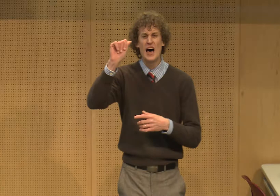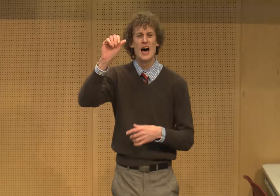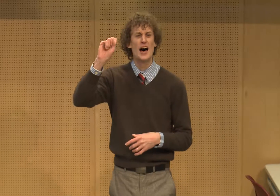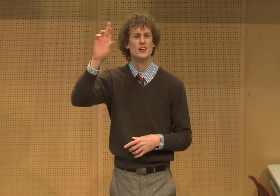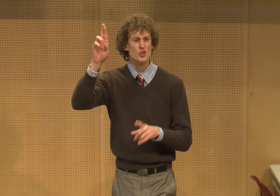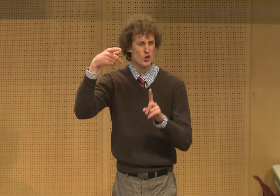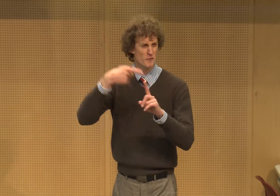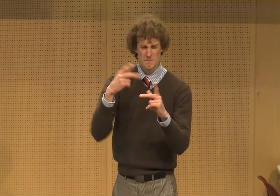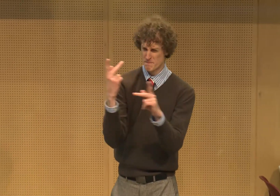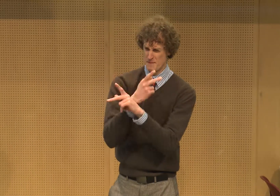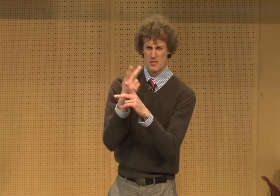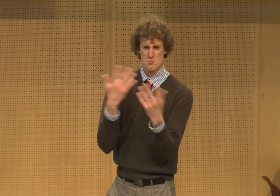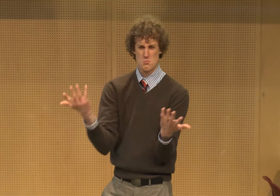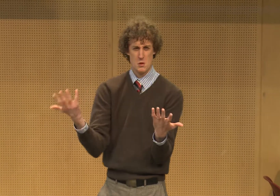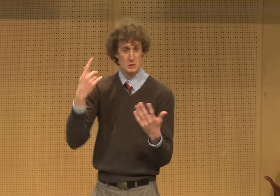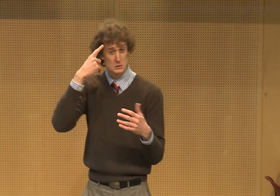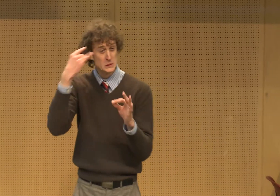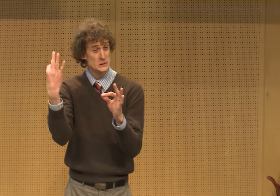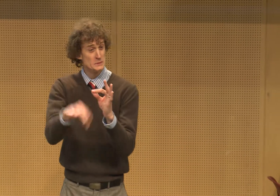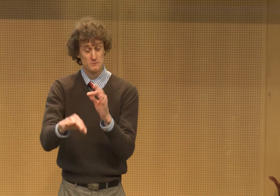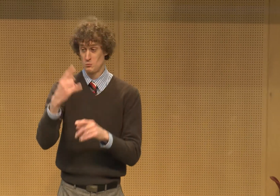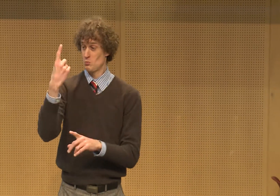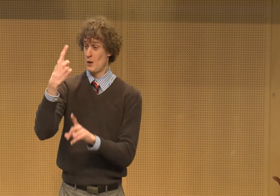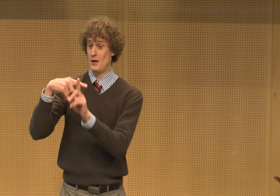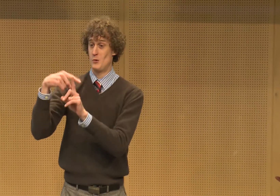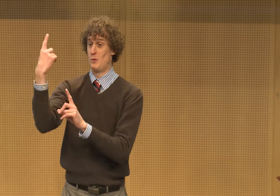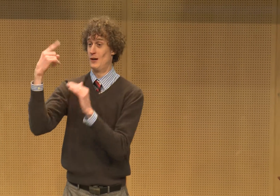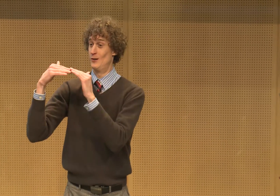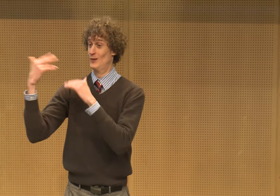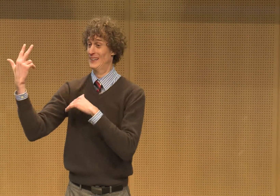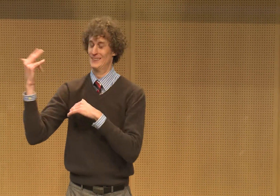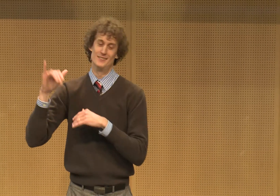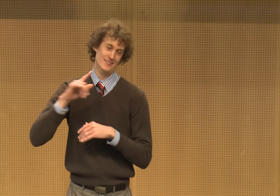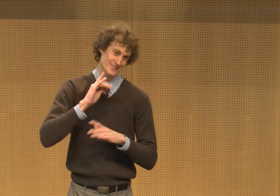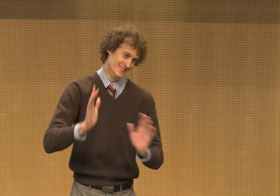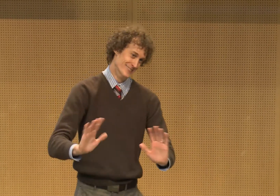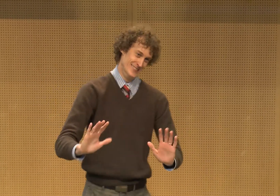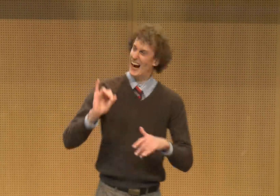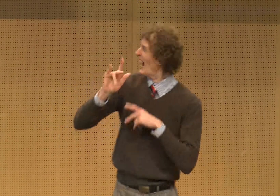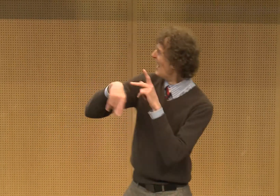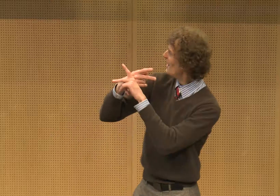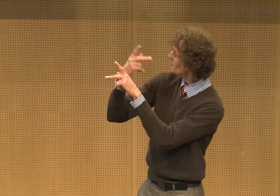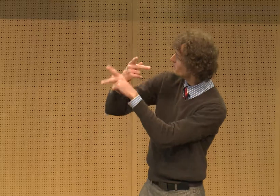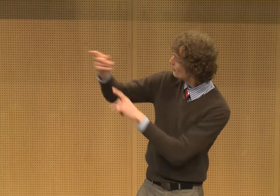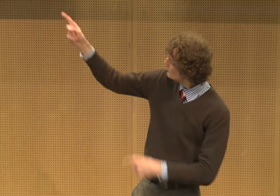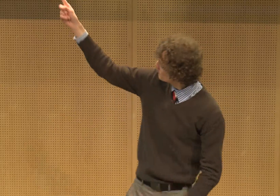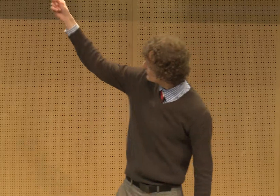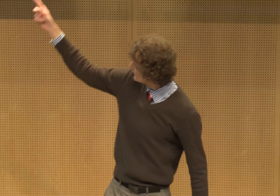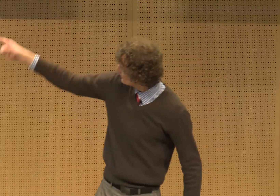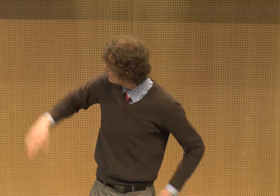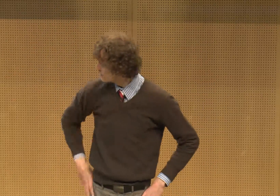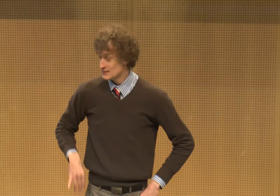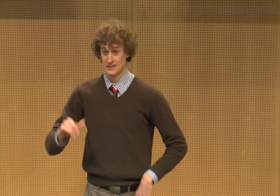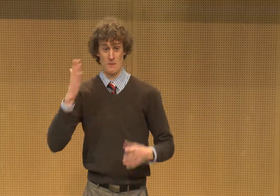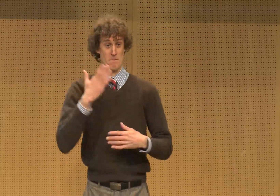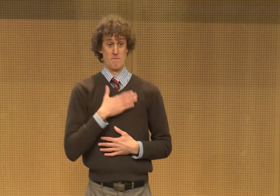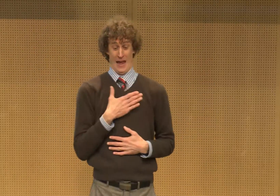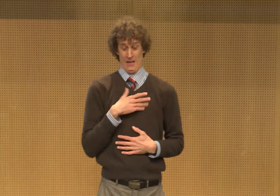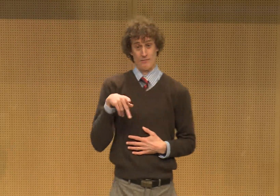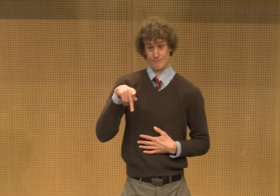ASR is a calculation. It's not the same old one plus one equals 3. This is what it is.